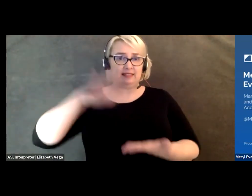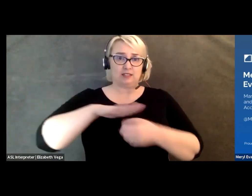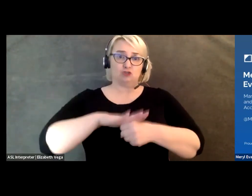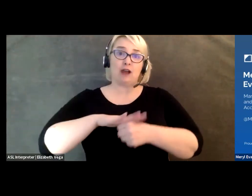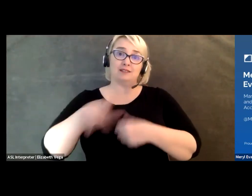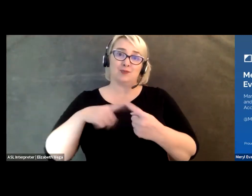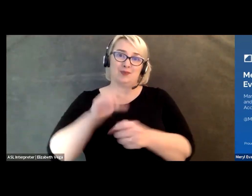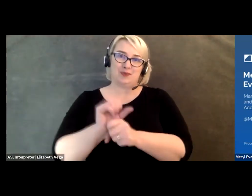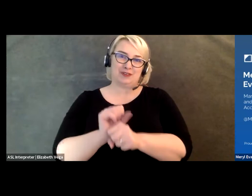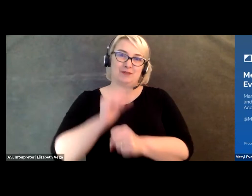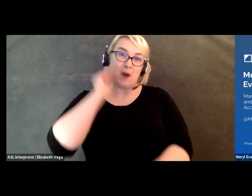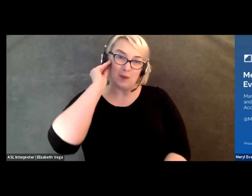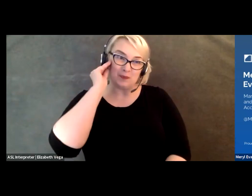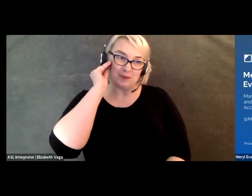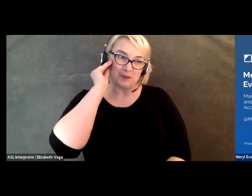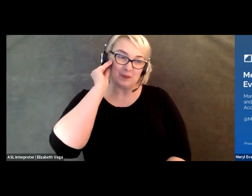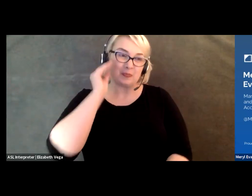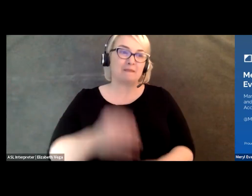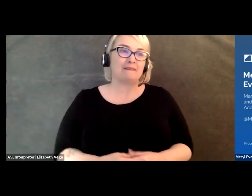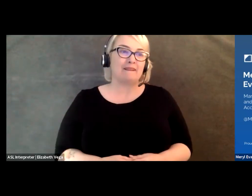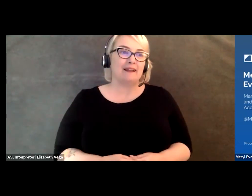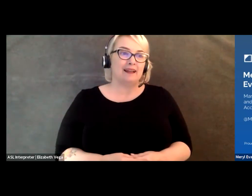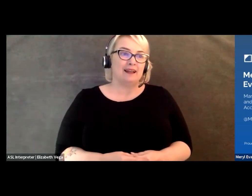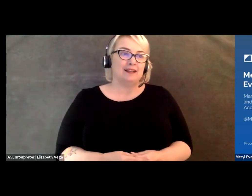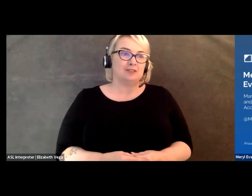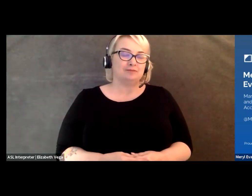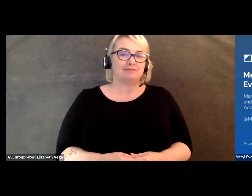We all hope the world does not go back to the old way of doing